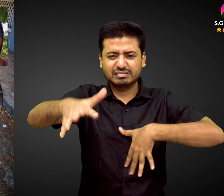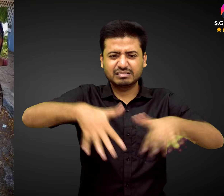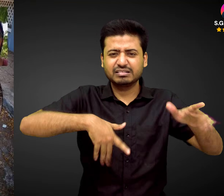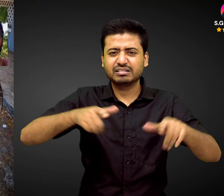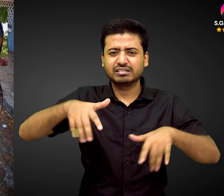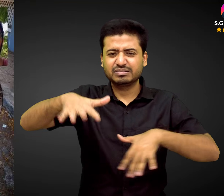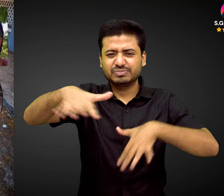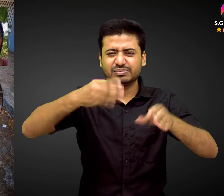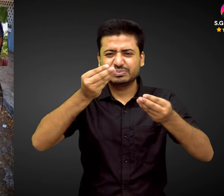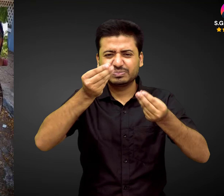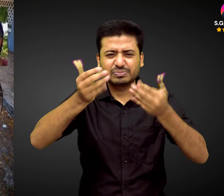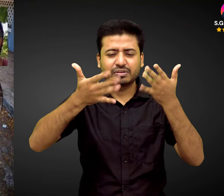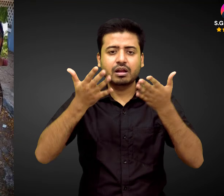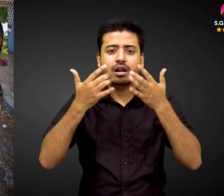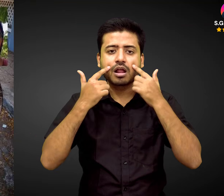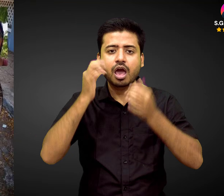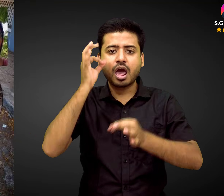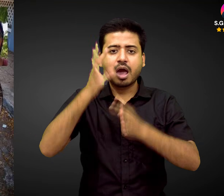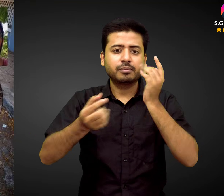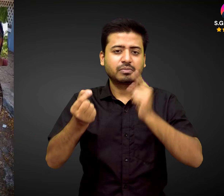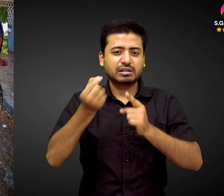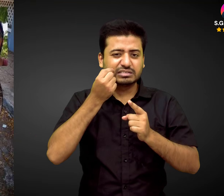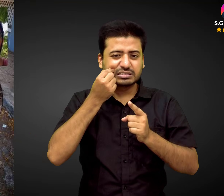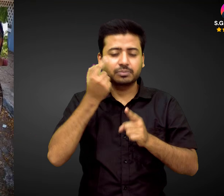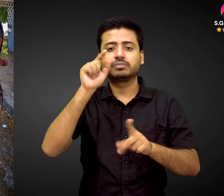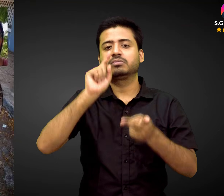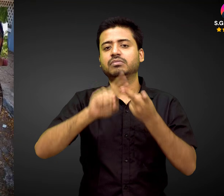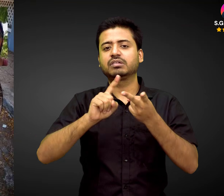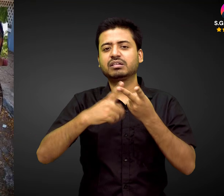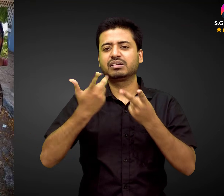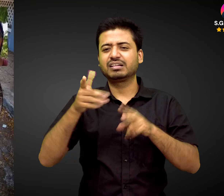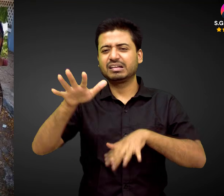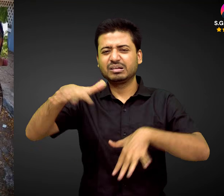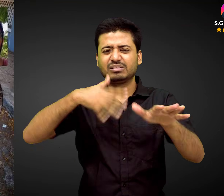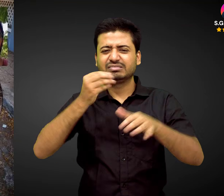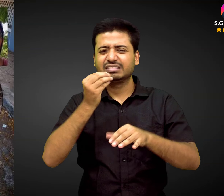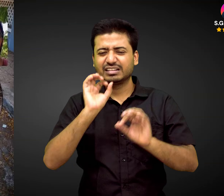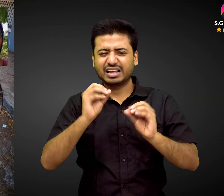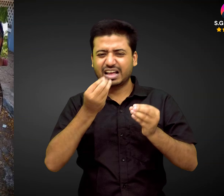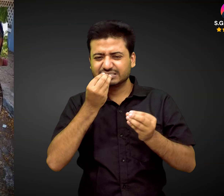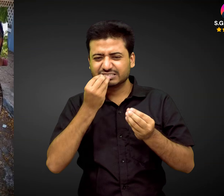future blemishes from forming. Additionally, neem is rich in antioxidants that protect the